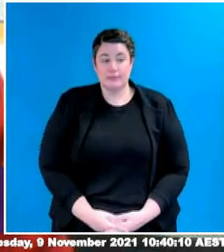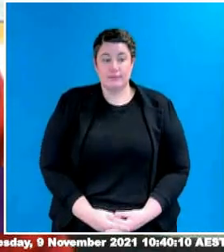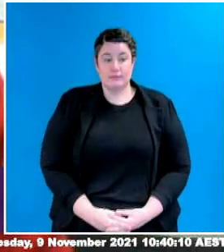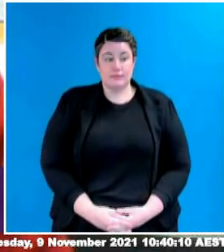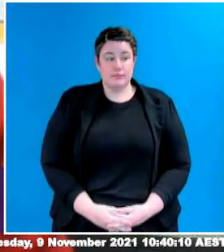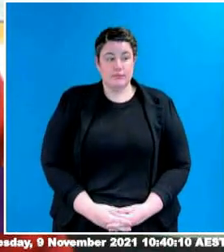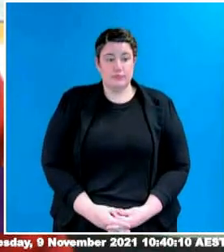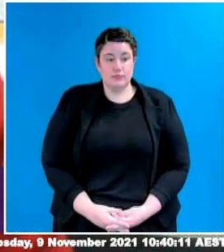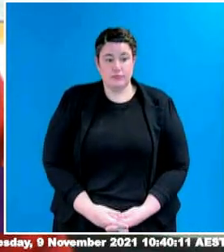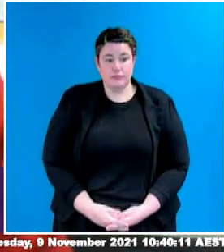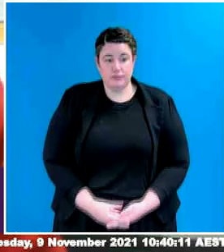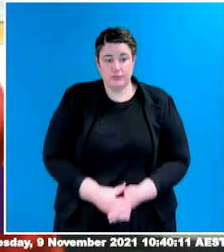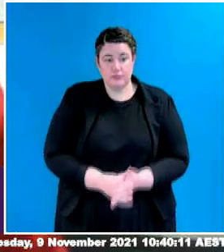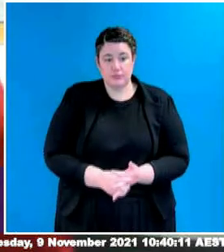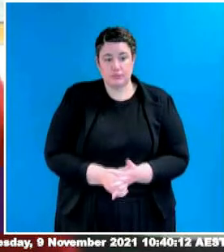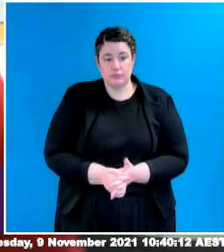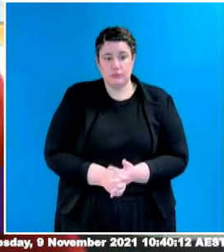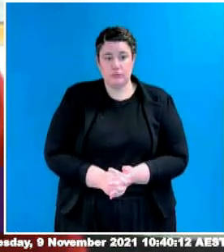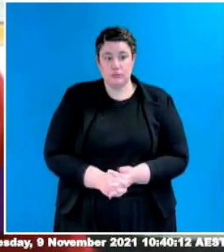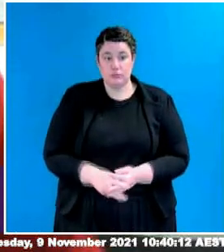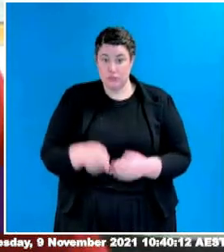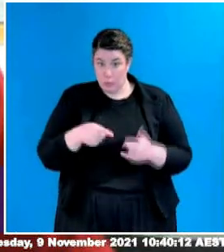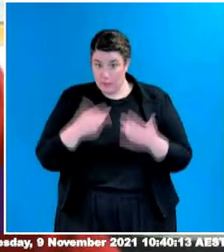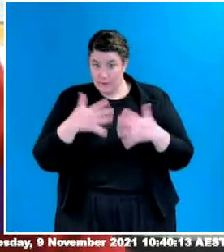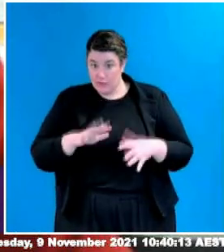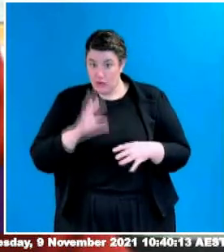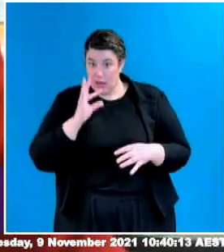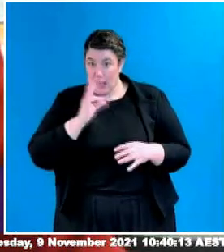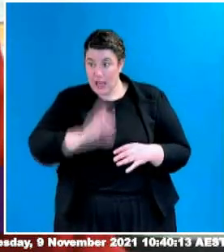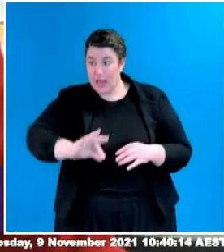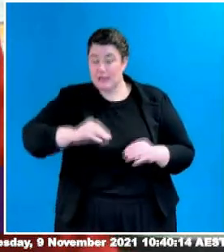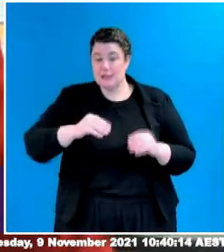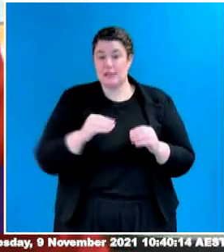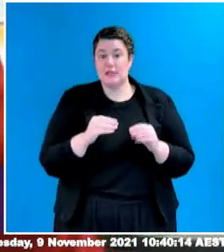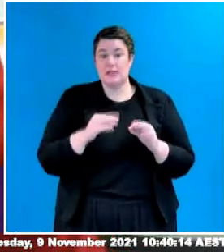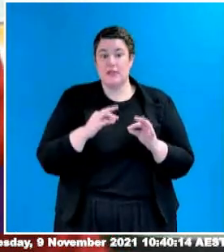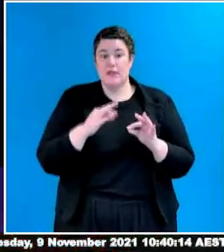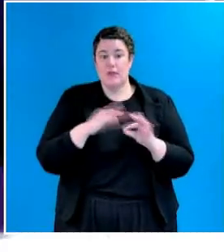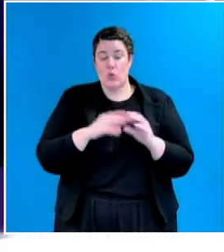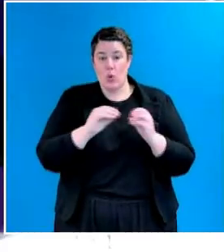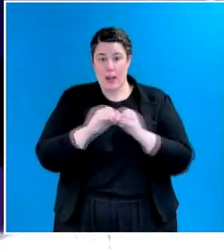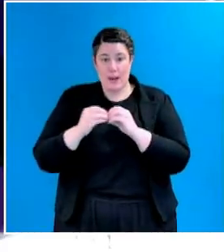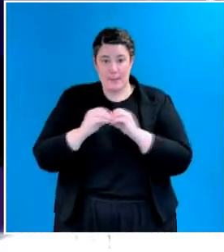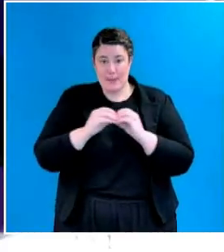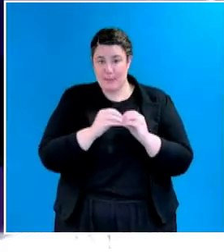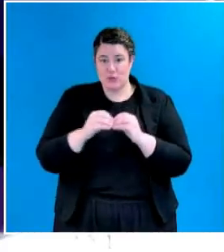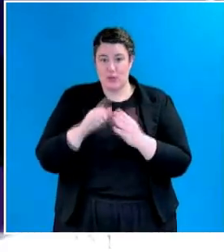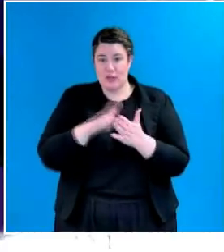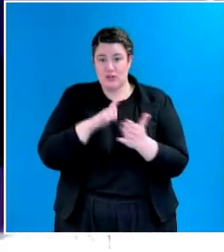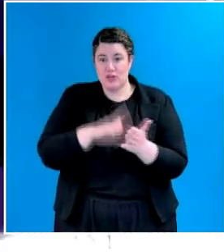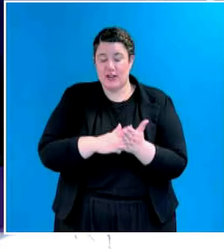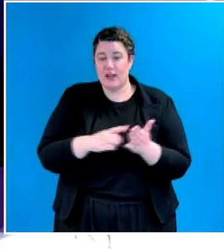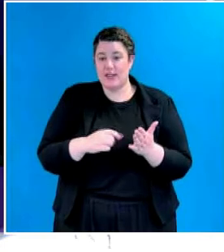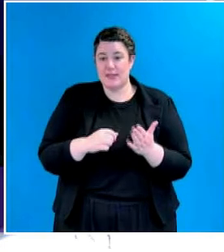Has the Commission sought an amendment to the legislation to enable it to bring proceedings in its own right under the Act?